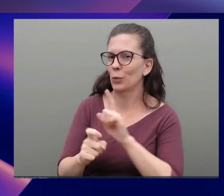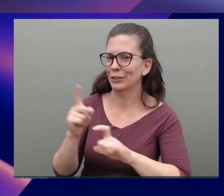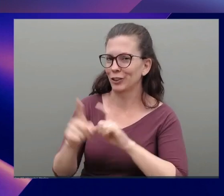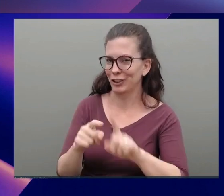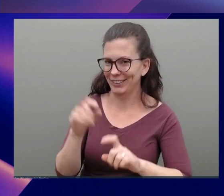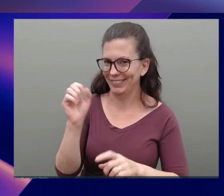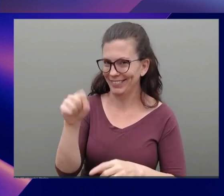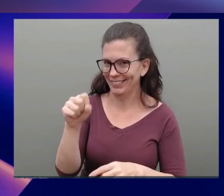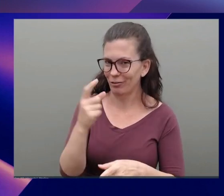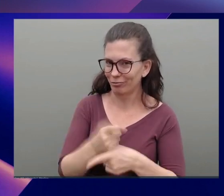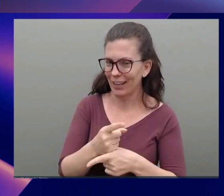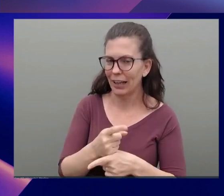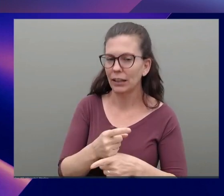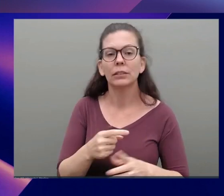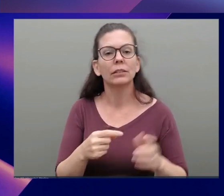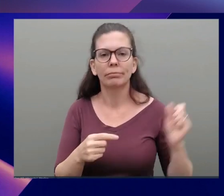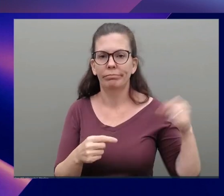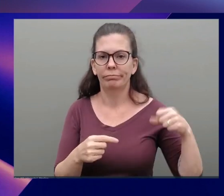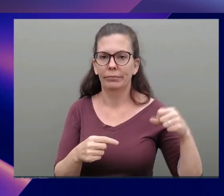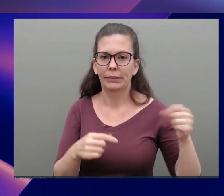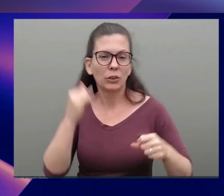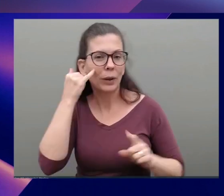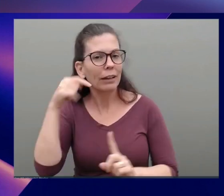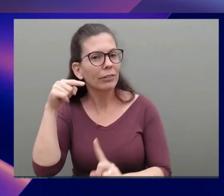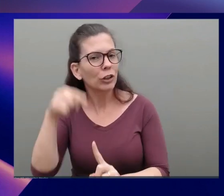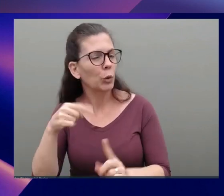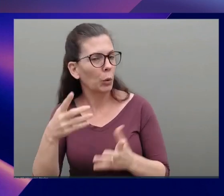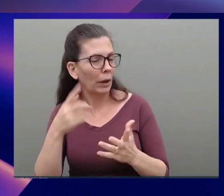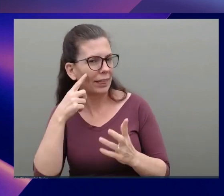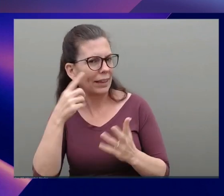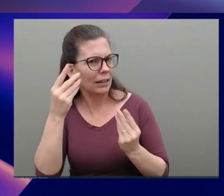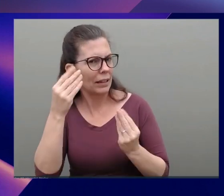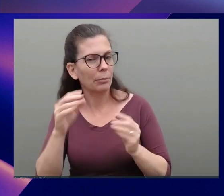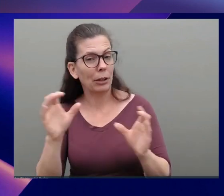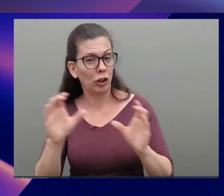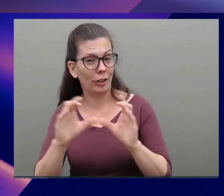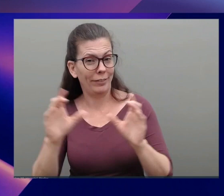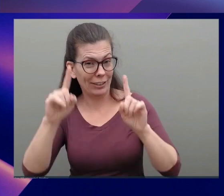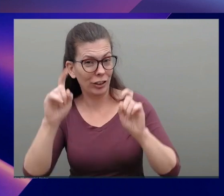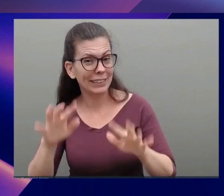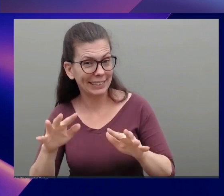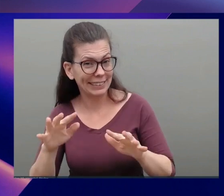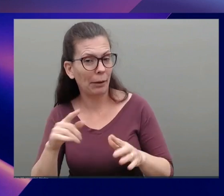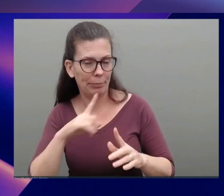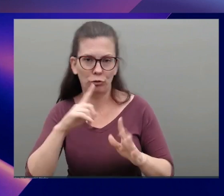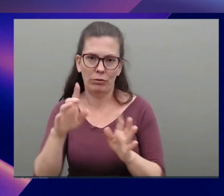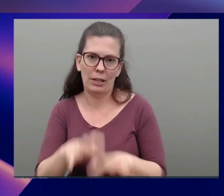Especially if you're thinking about doing certification exams. - Yeah, critical. Yeah. - Yeah. So, sometimes, there is like, choose three,